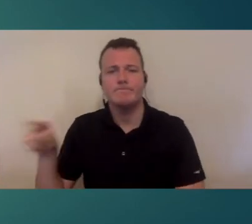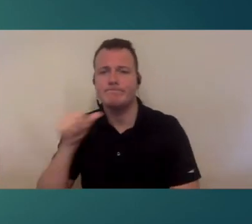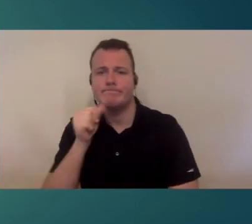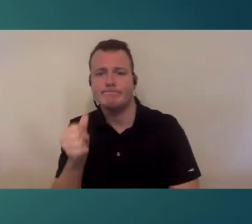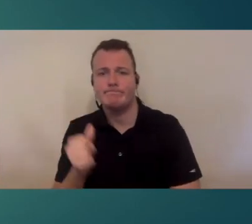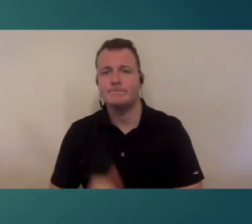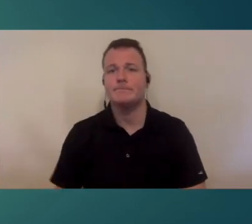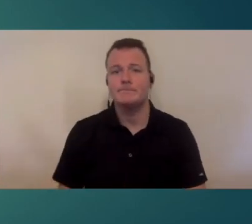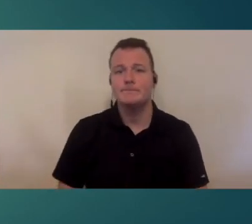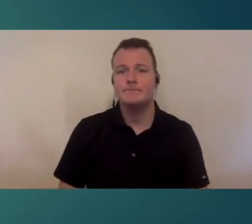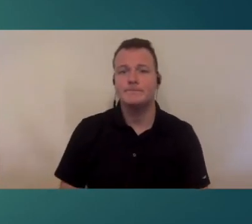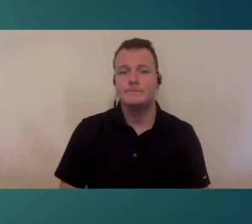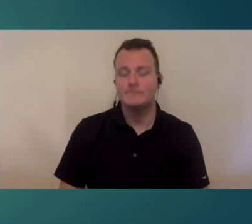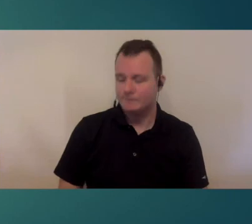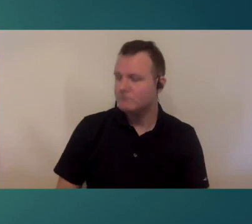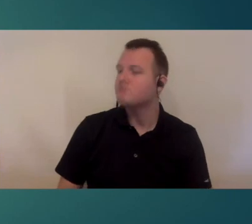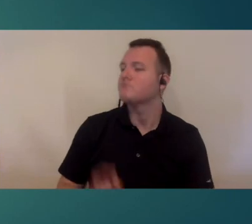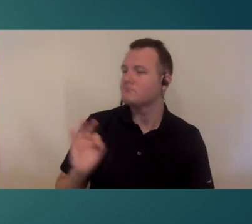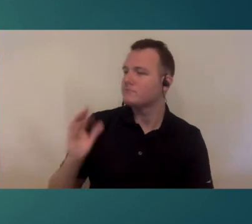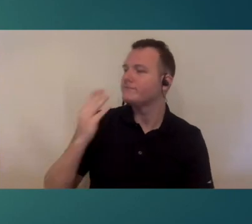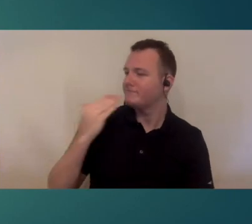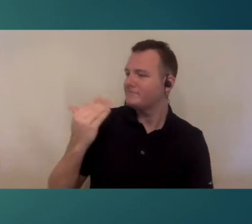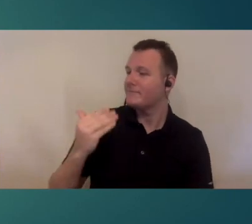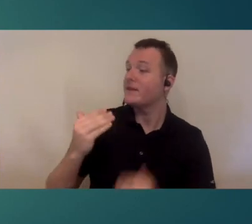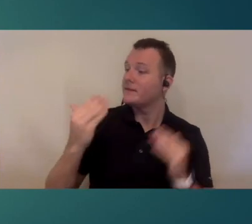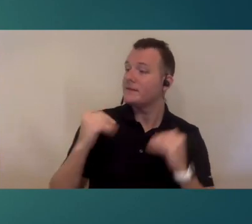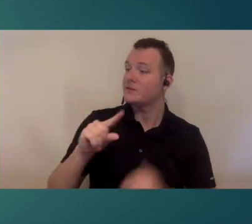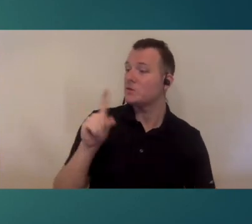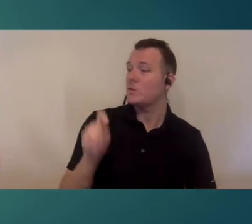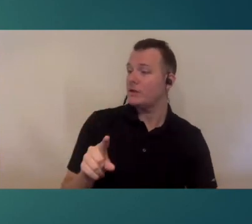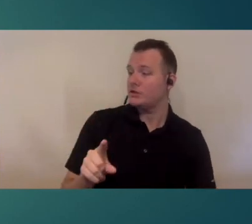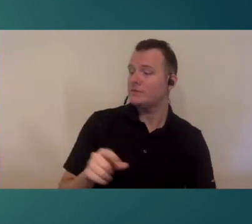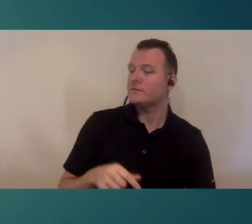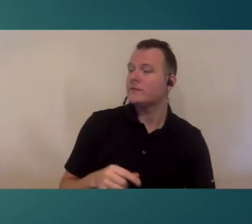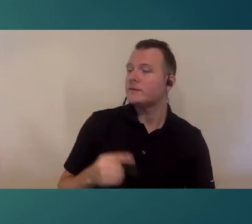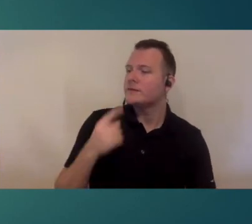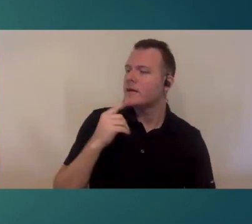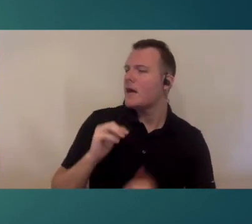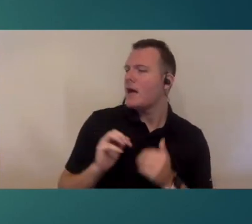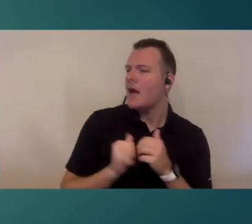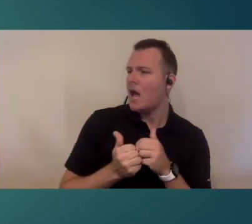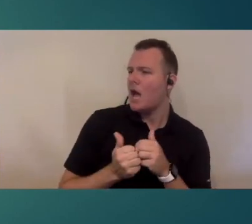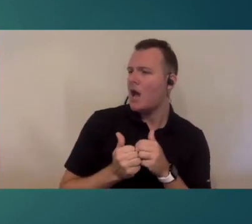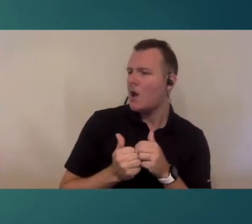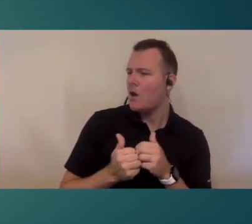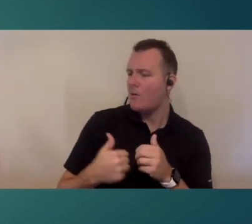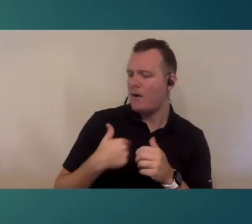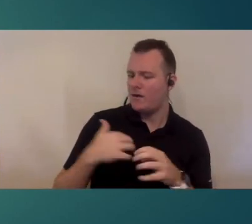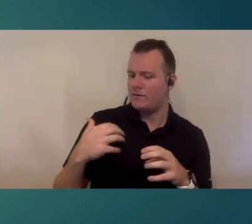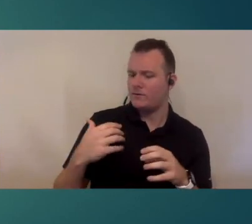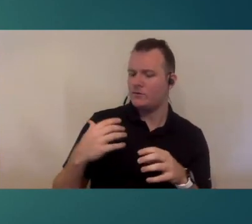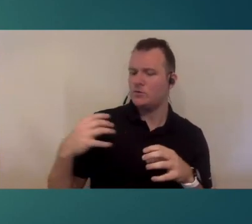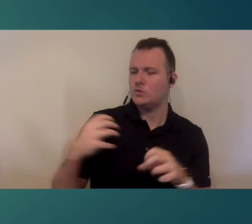Excellent, thank you. The next question in the queue is: how do I shorten my CV to a